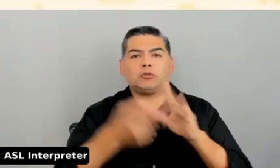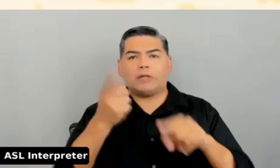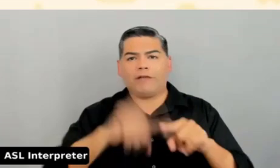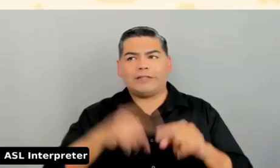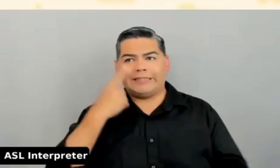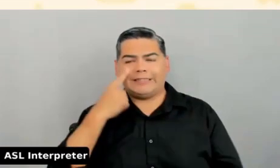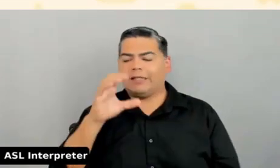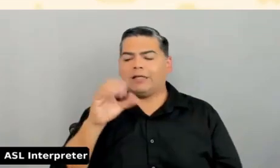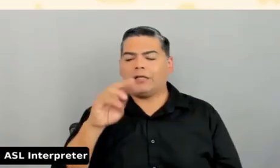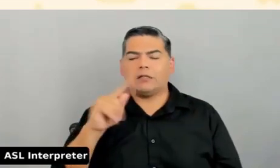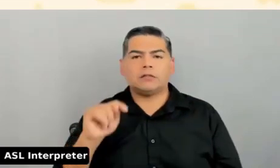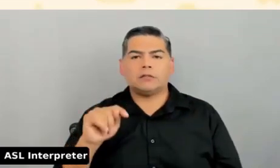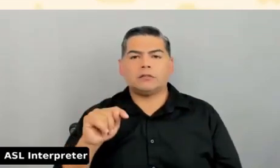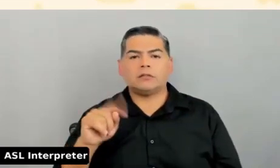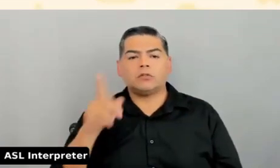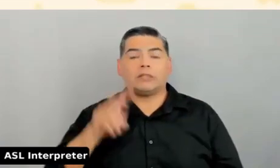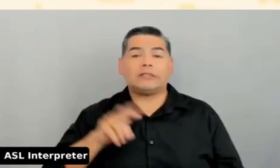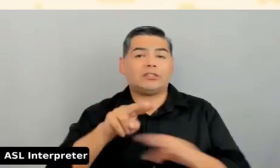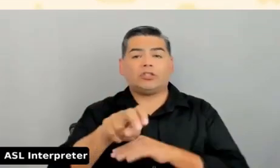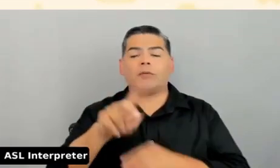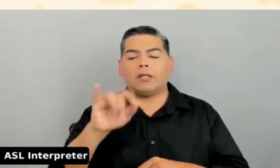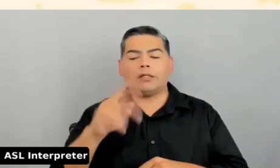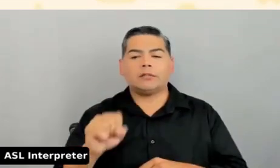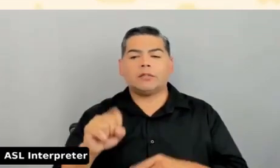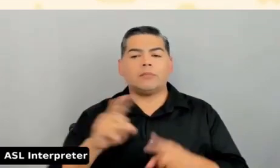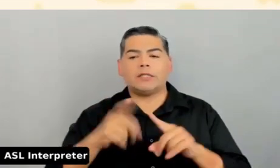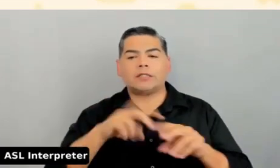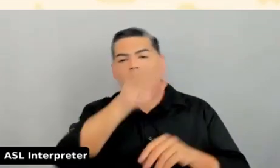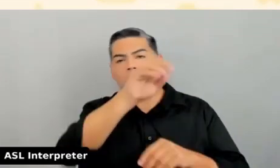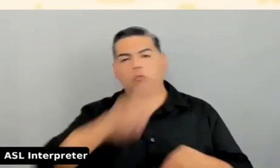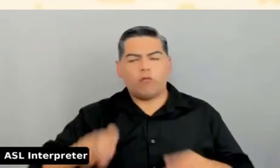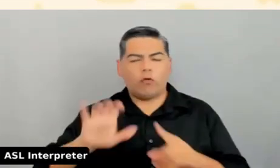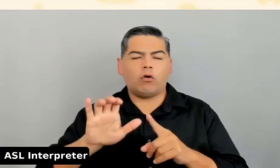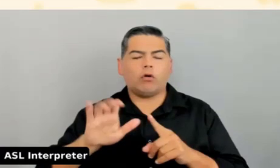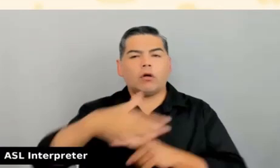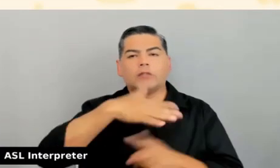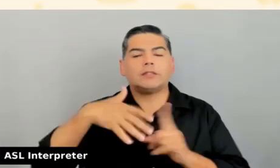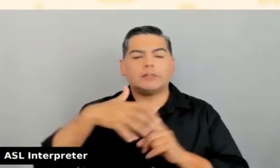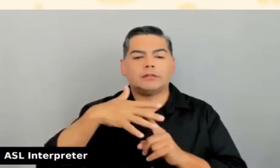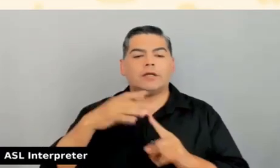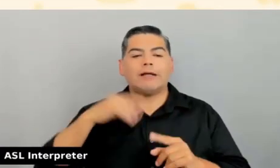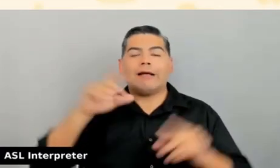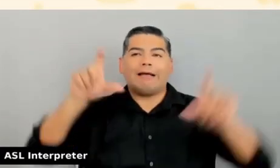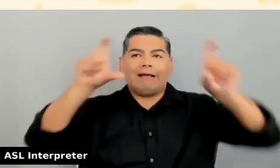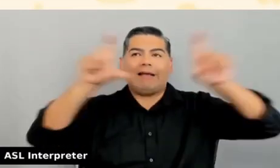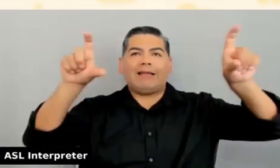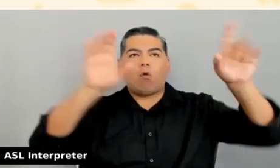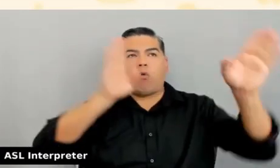They will frequently create jump links that do not move their context. They frequently get the heading orders all wrong